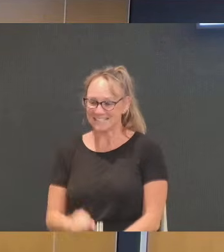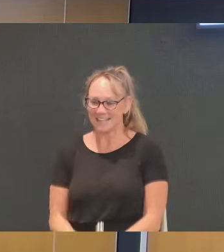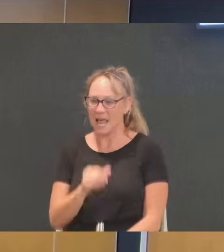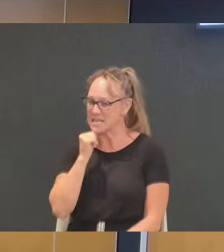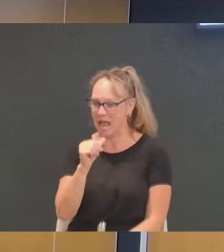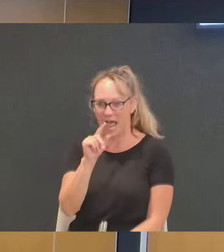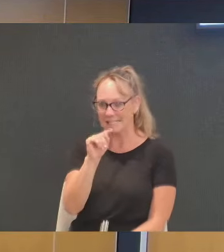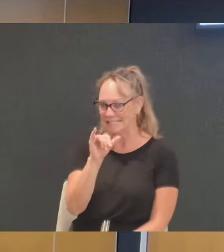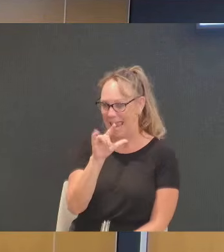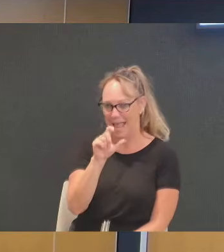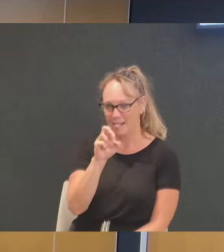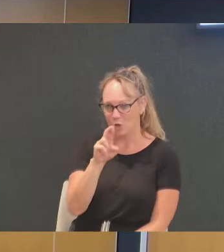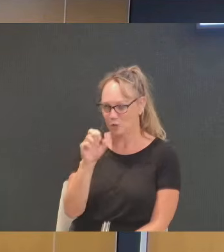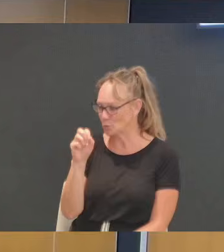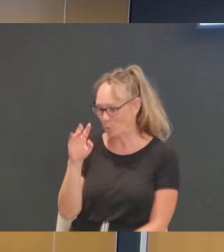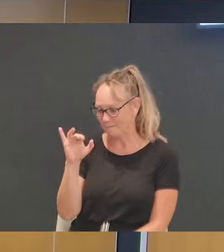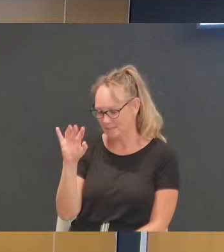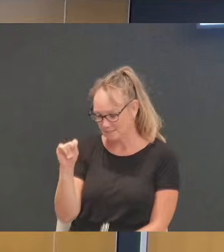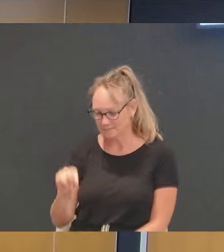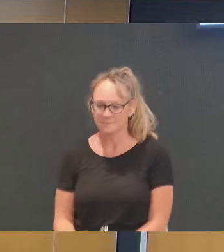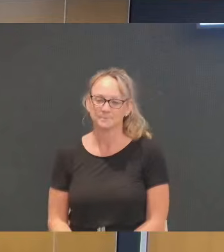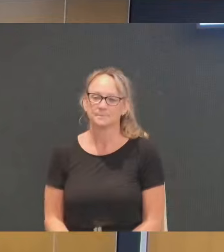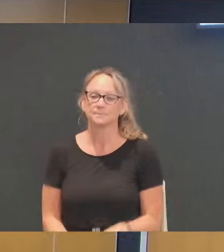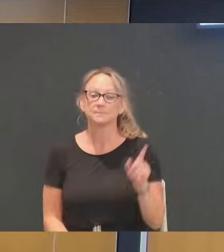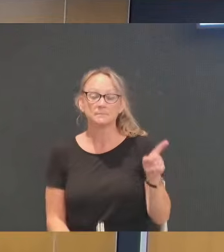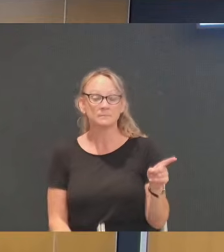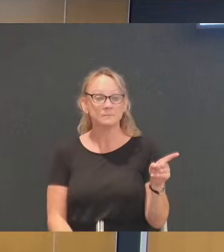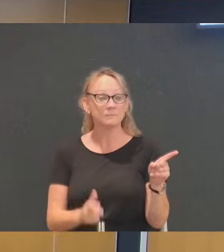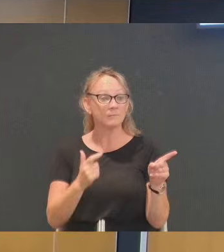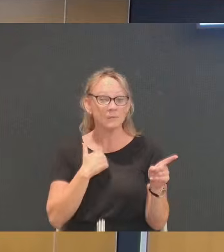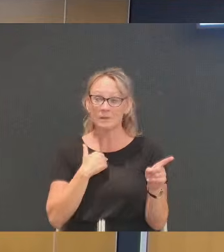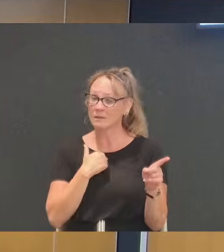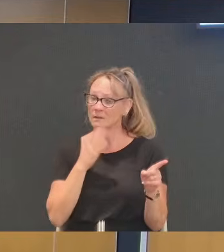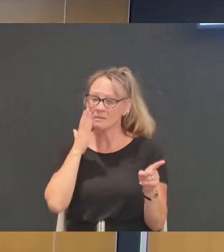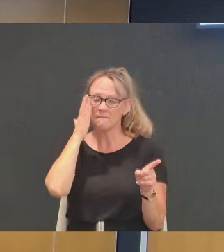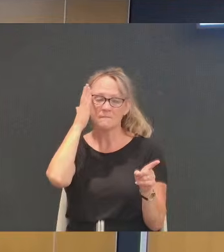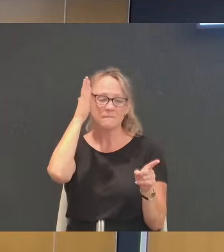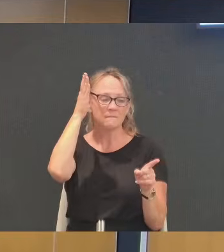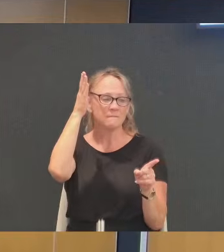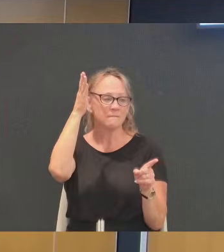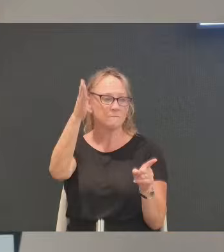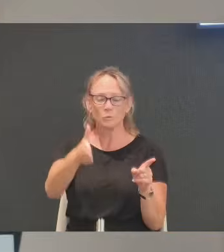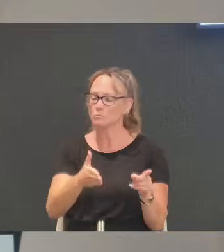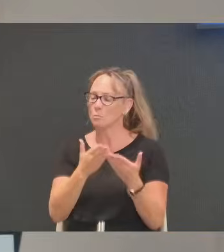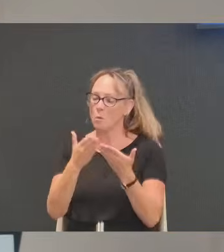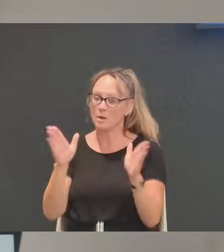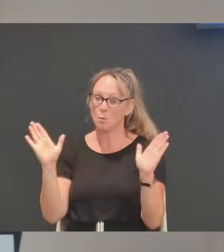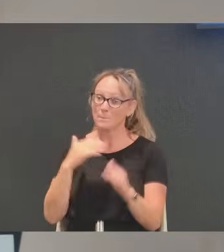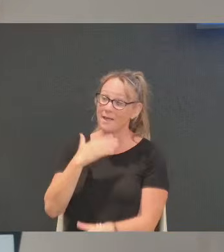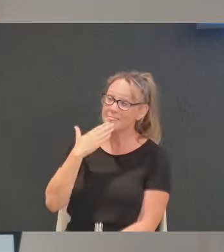just so articulate and his future is just wide open. So, thank you for sharing that video. Um,